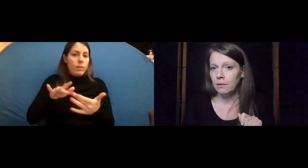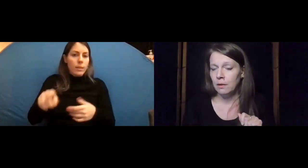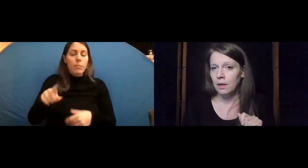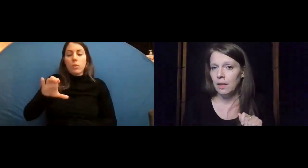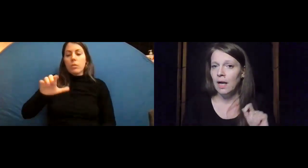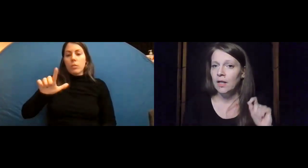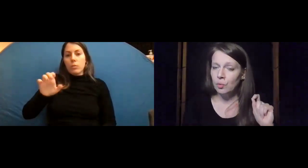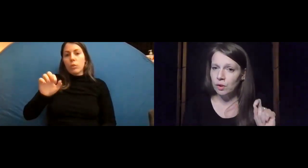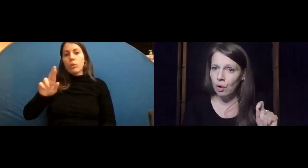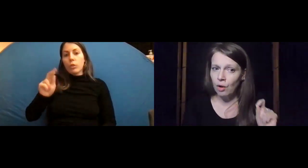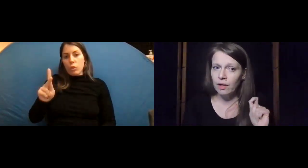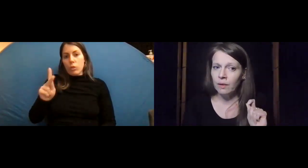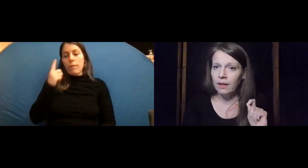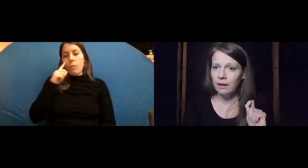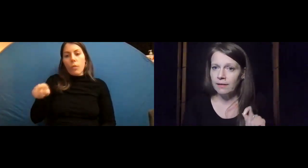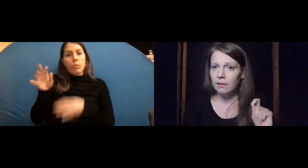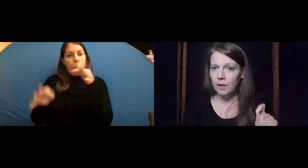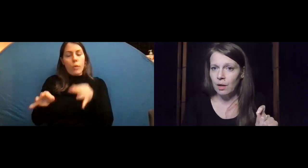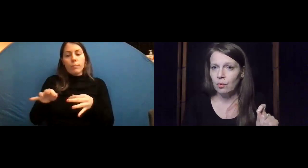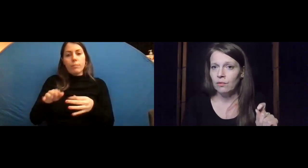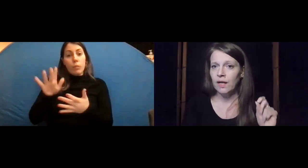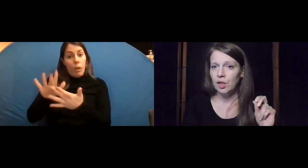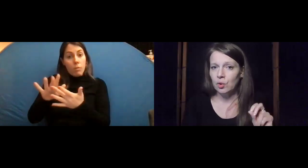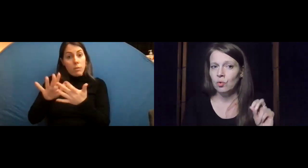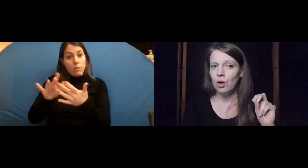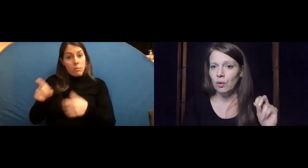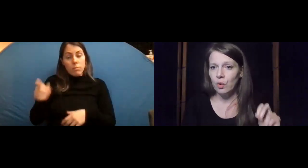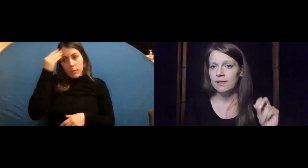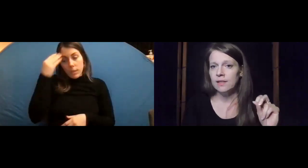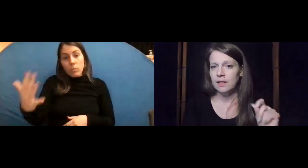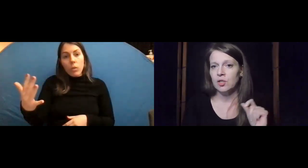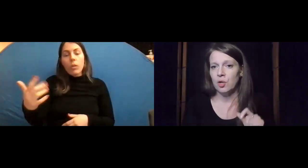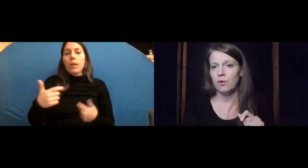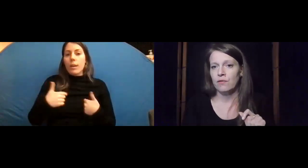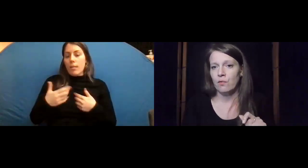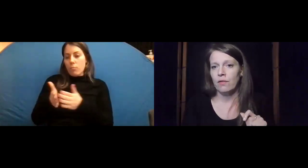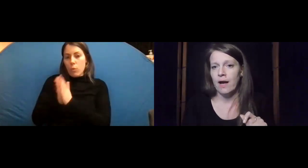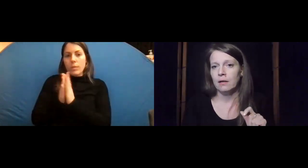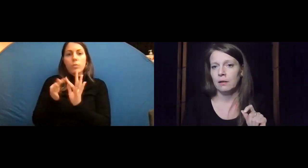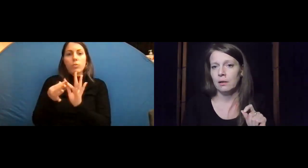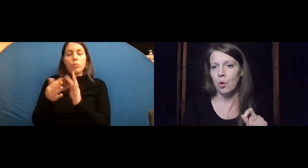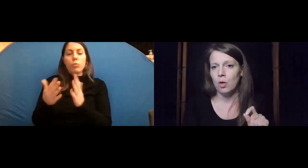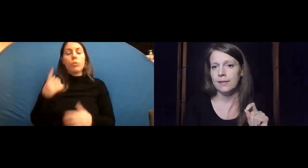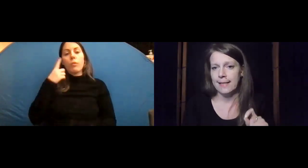you would find the phone number for the Clerk of the Court, and you would call them and let them